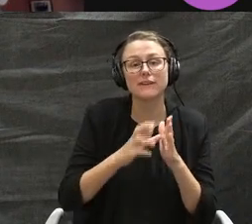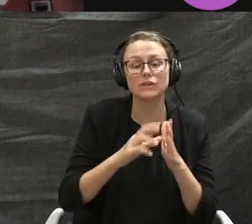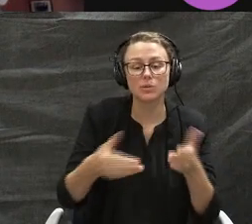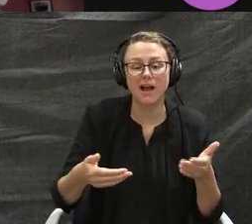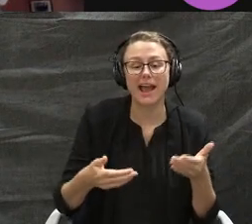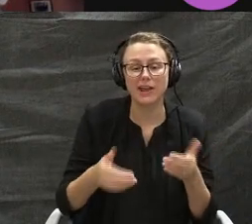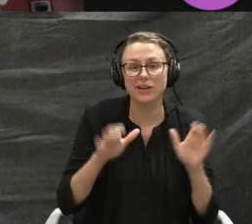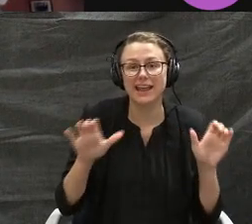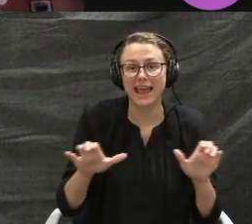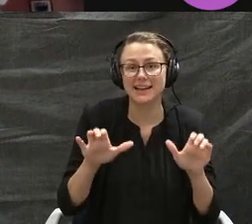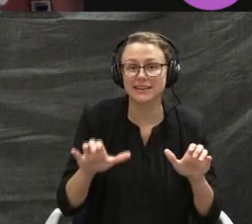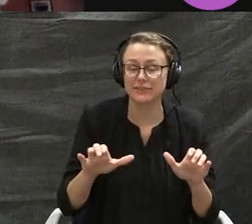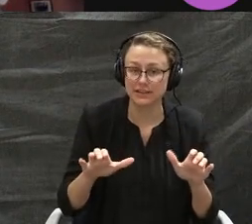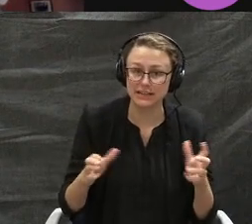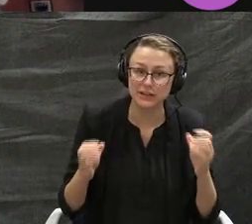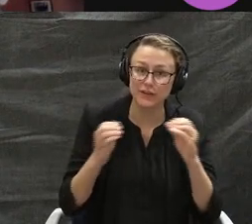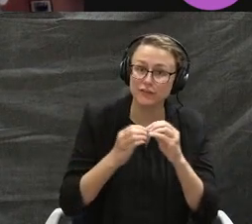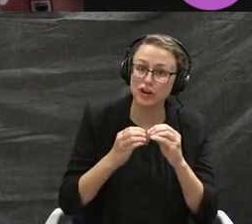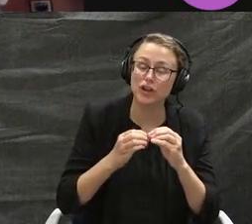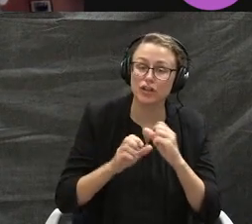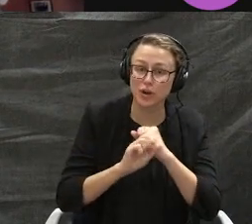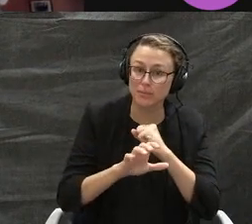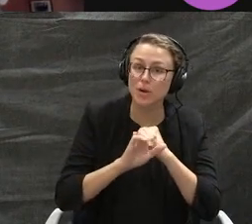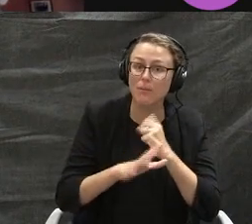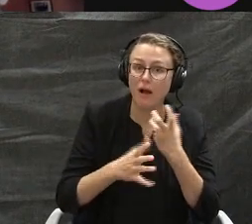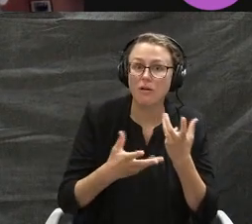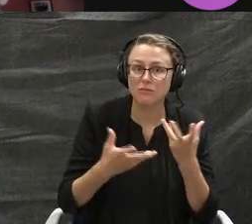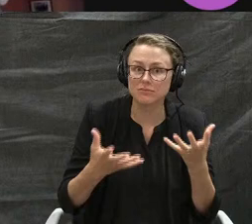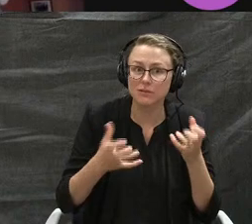activities to further promote hiring staff with diverse